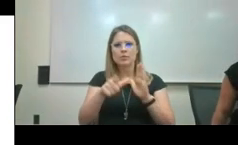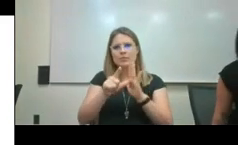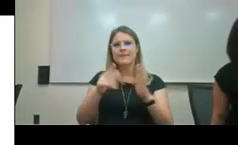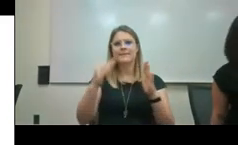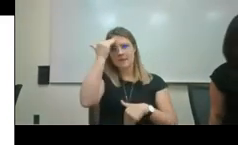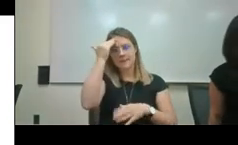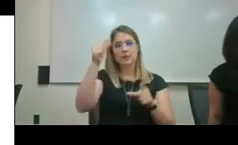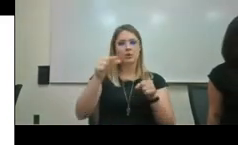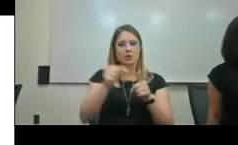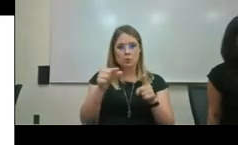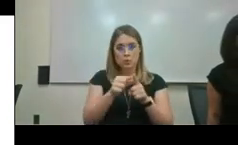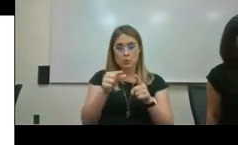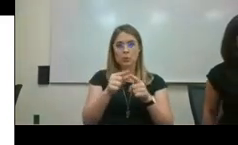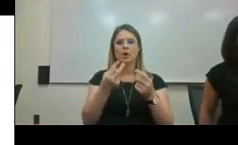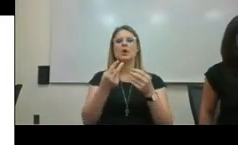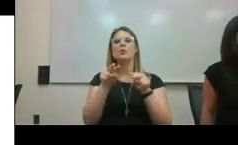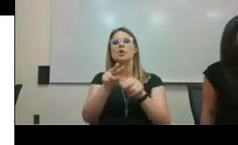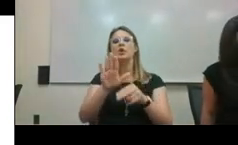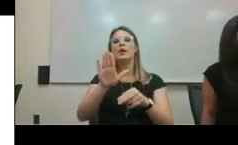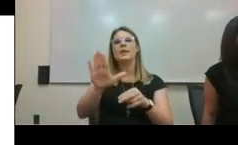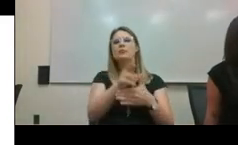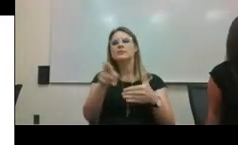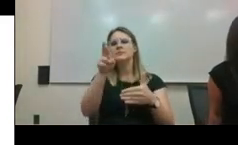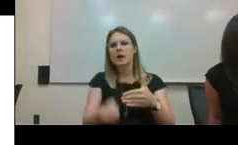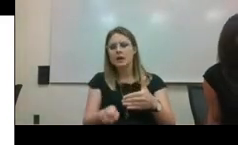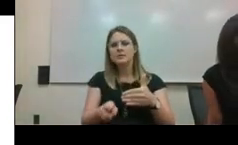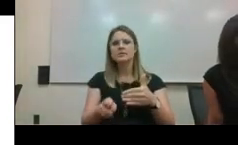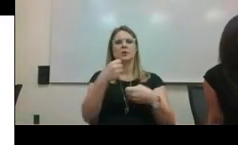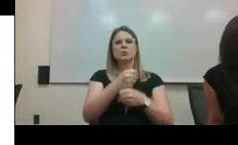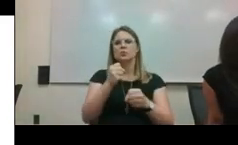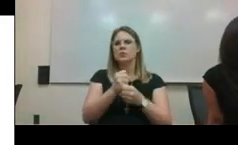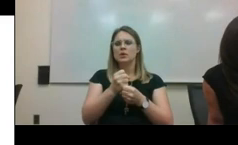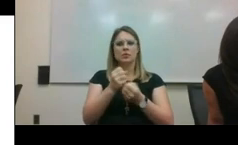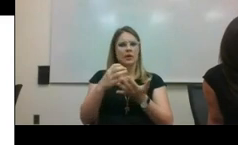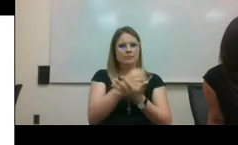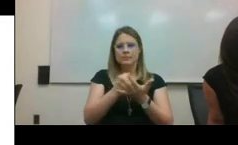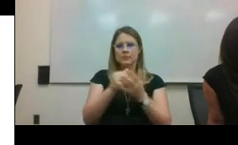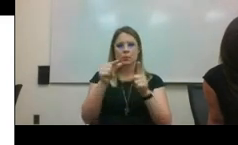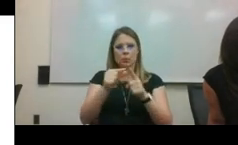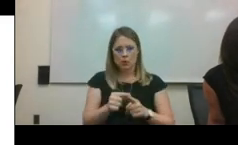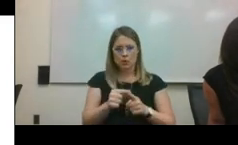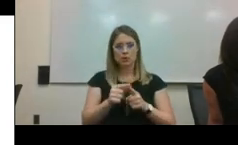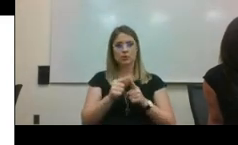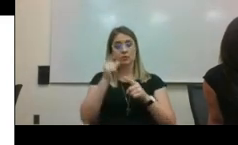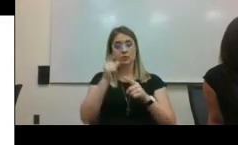and we literally created a courses of words and we went around to the different well, the project, Pu-ra-n who's on this call